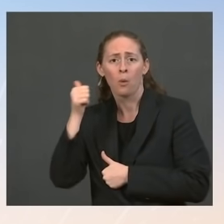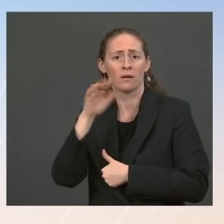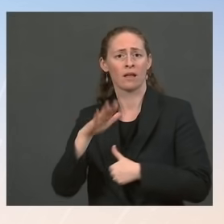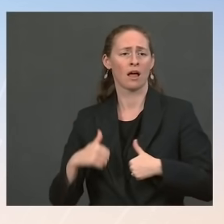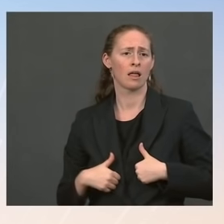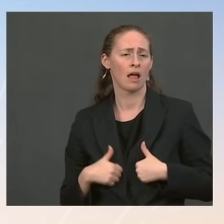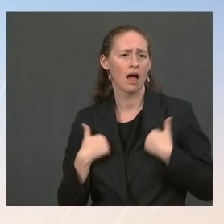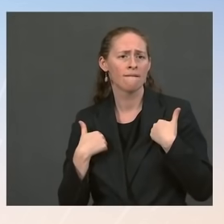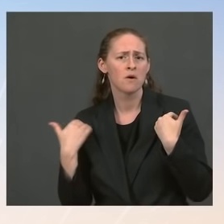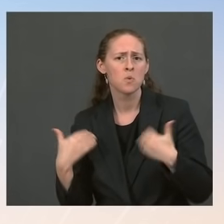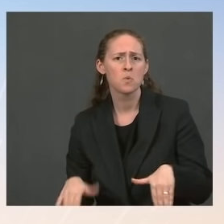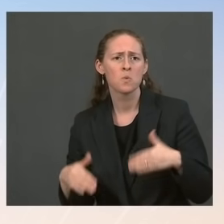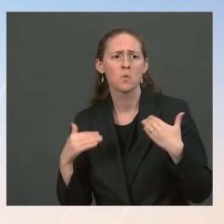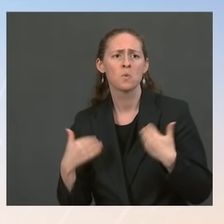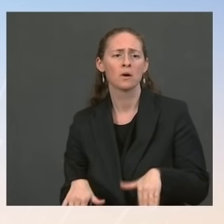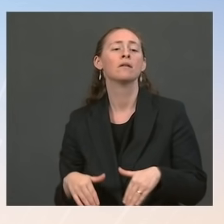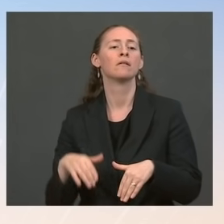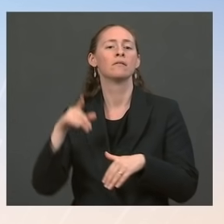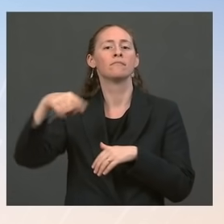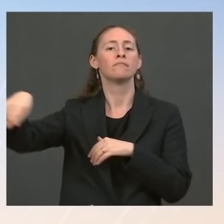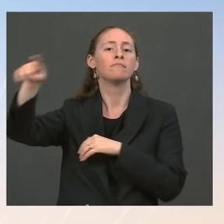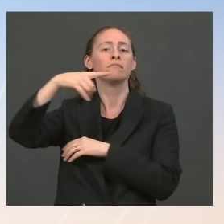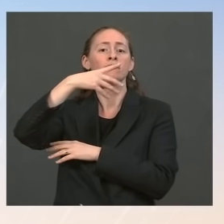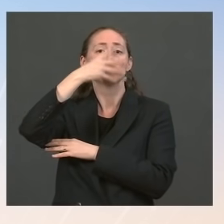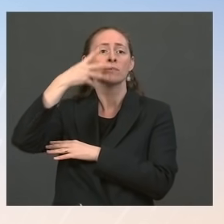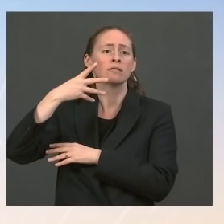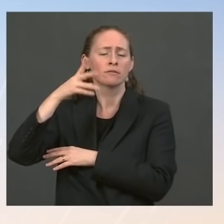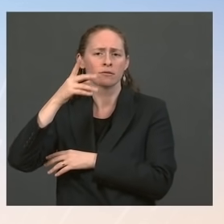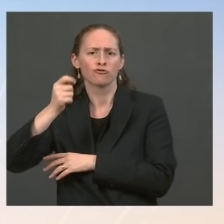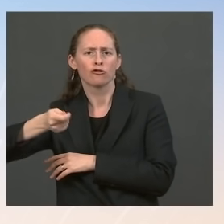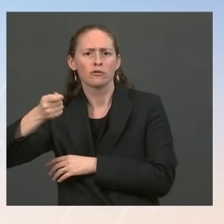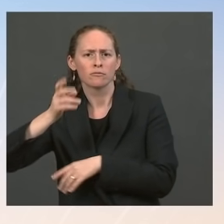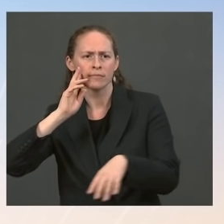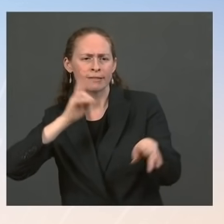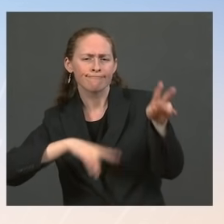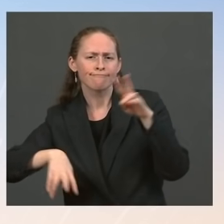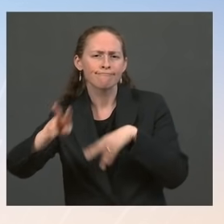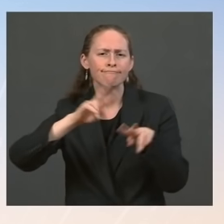as a part of our immigration proceedings and our immigration process. But when they go into immigration proceedings,